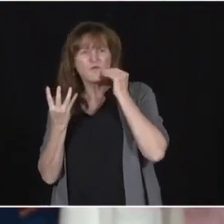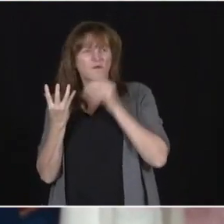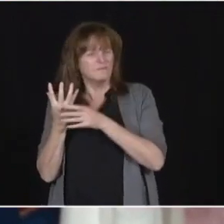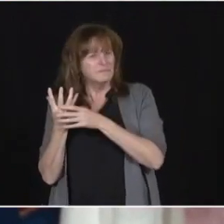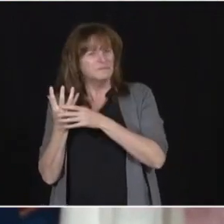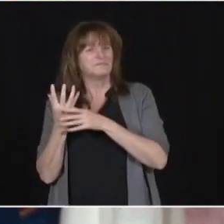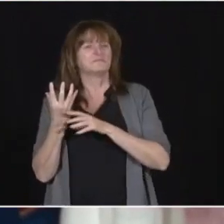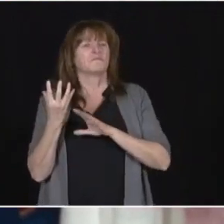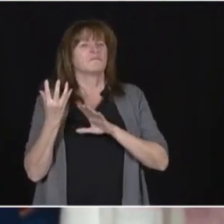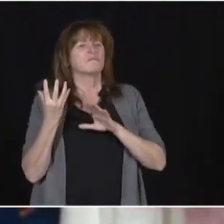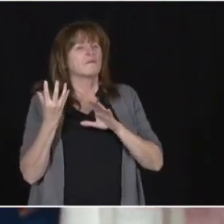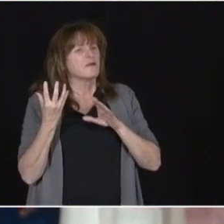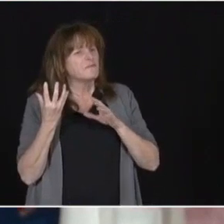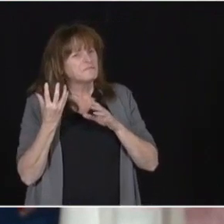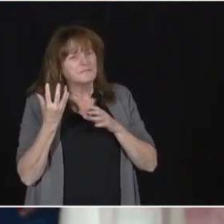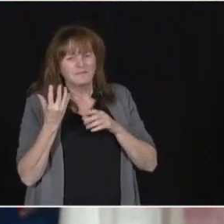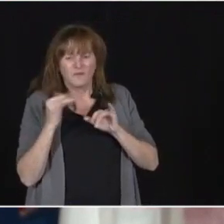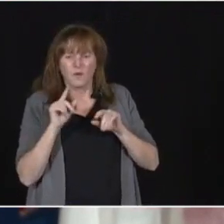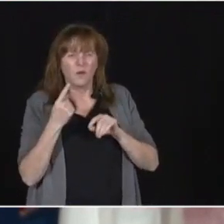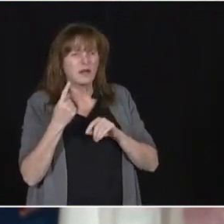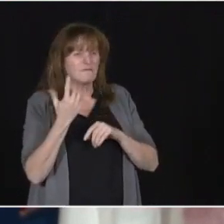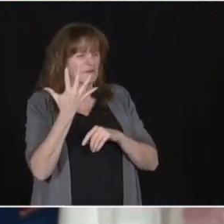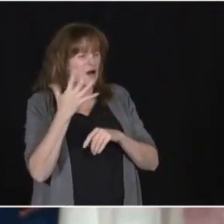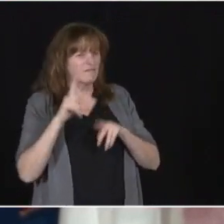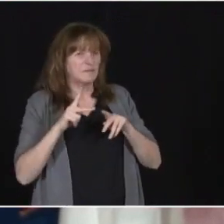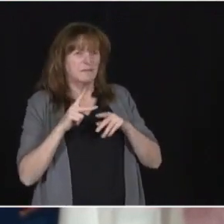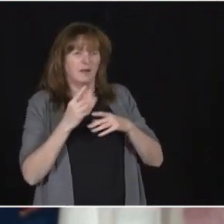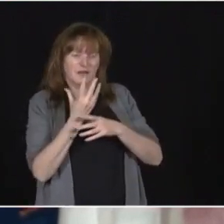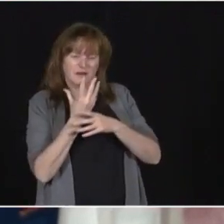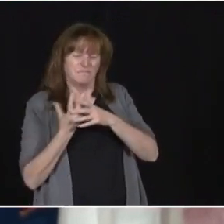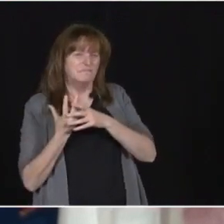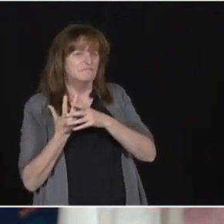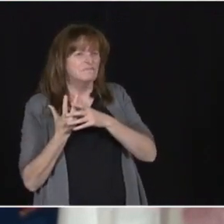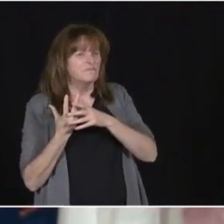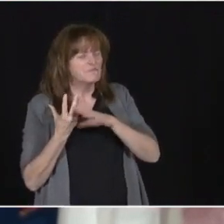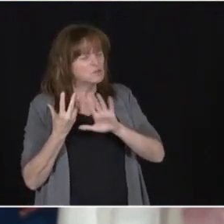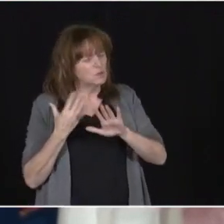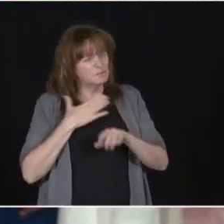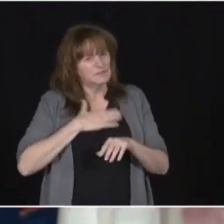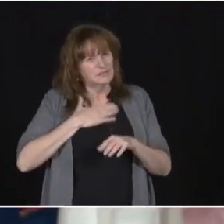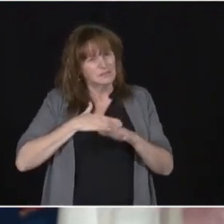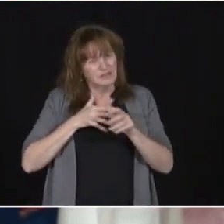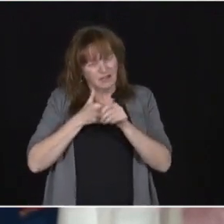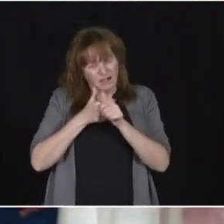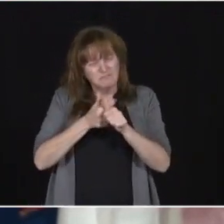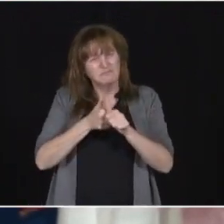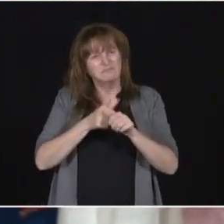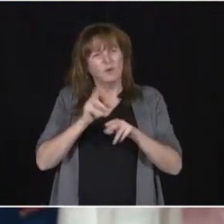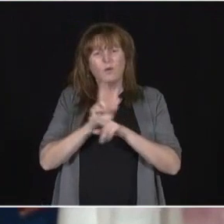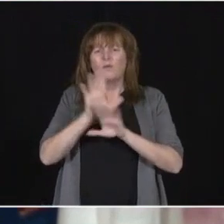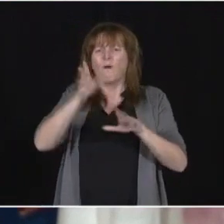whether it is families visiting relatives or friends by car or sitting outside on a driveway two on a driveway 2 m apart from each other.